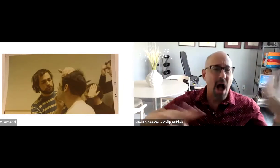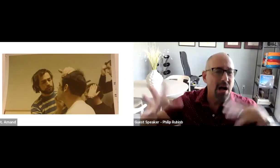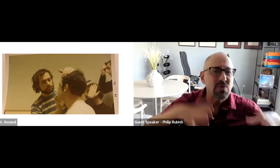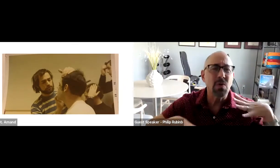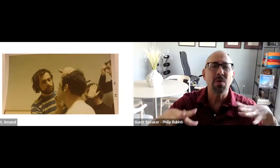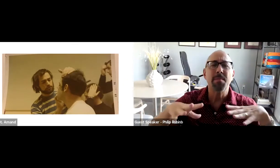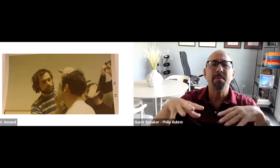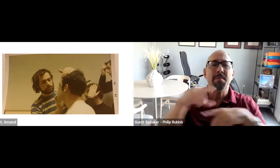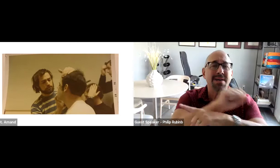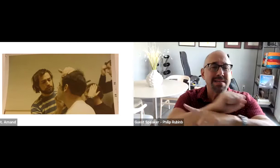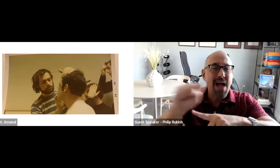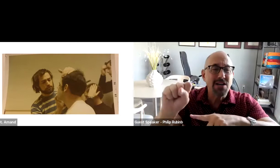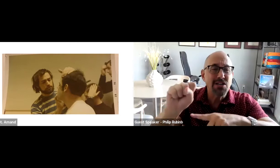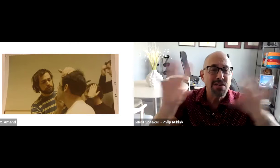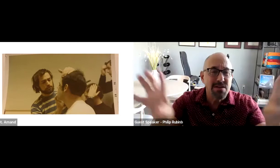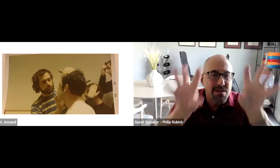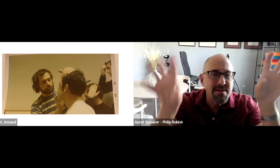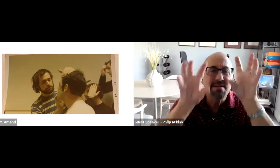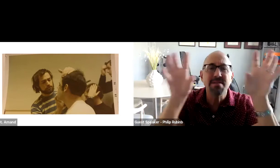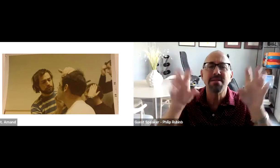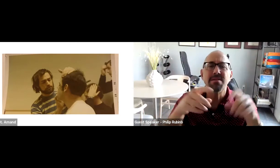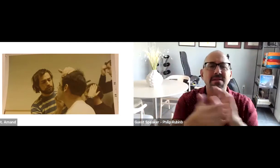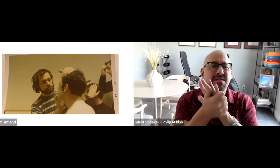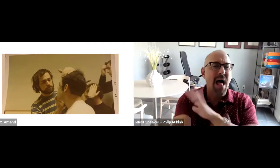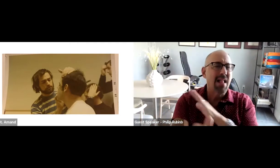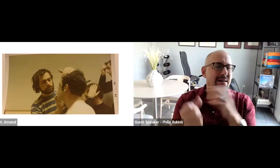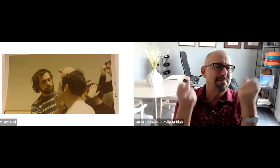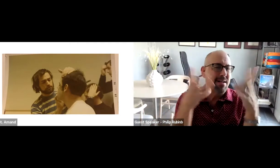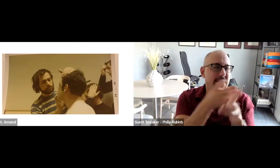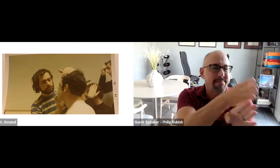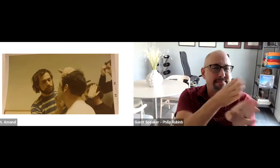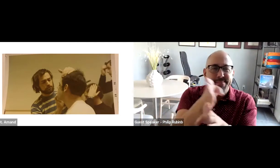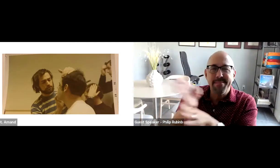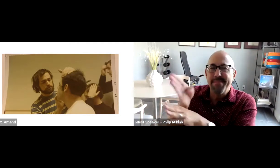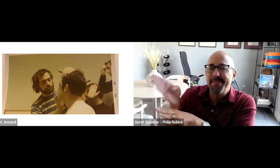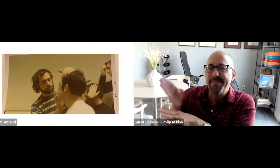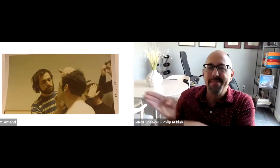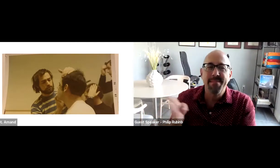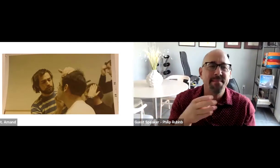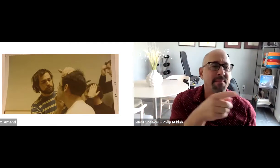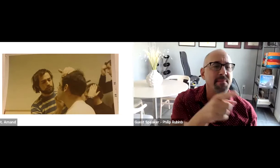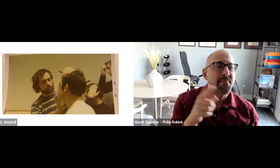He would do makeup and hair and costumes and stage decoration and design.